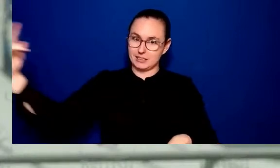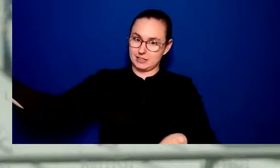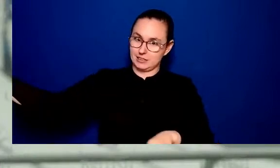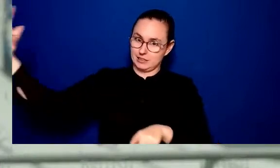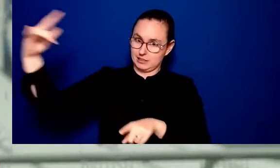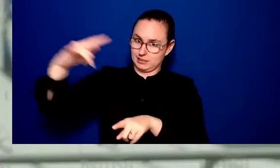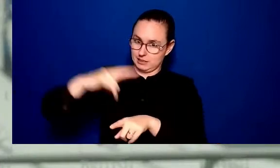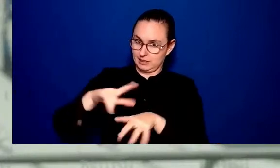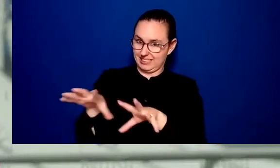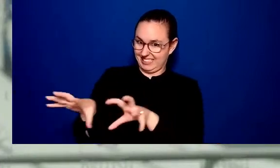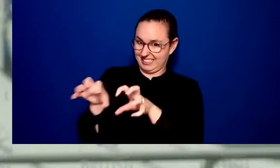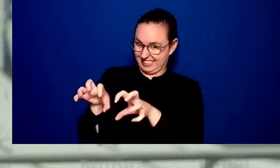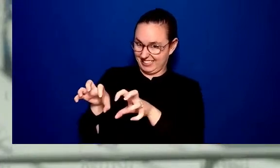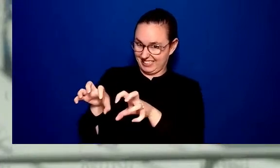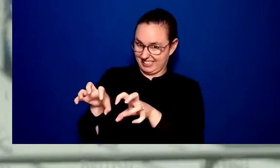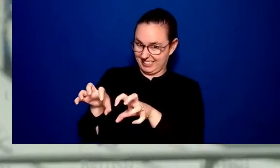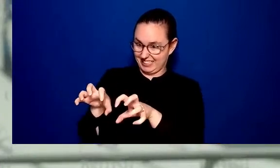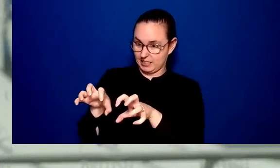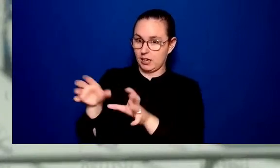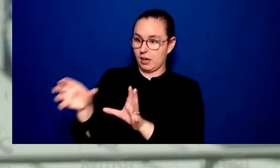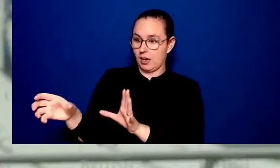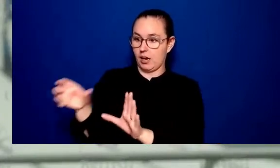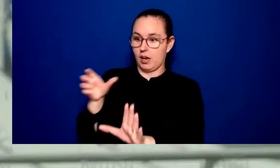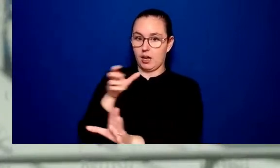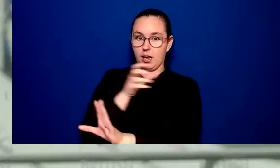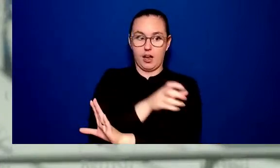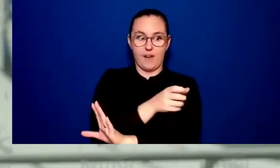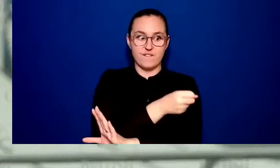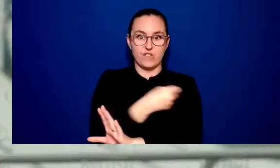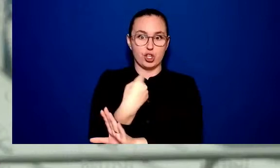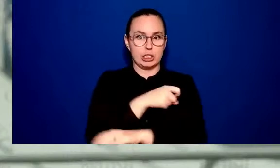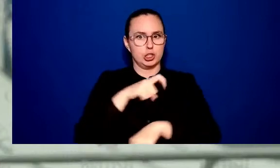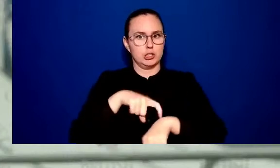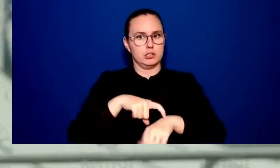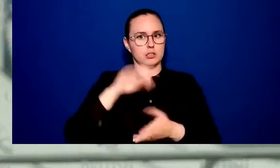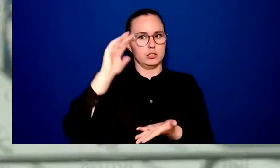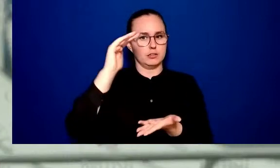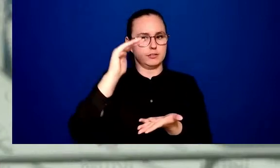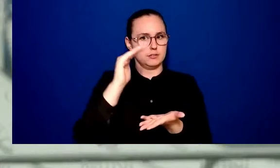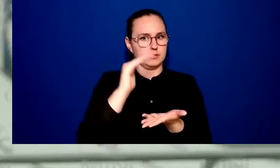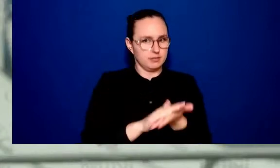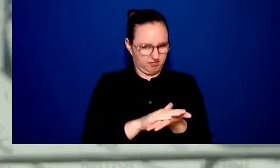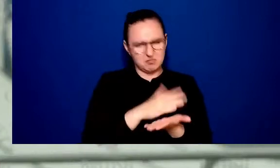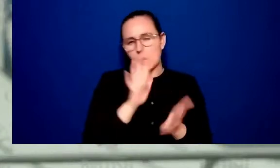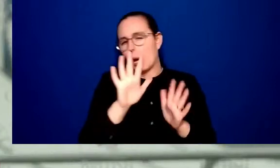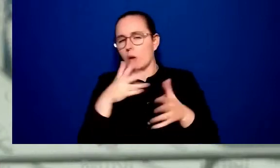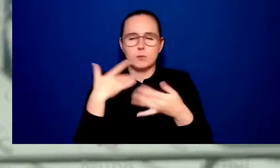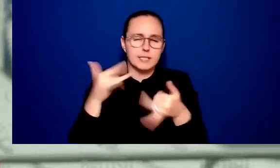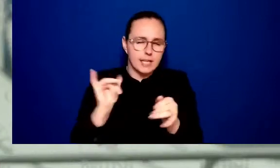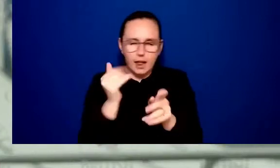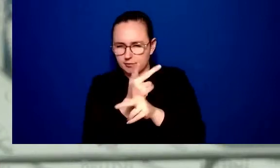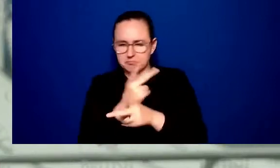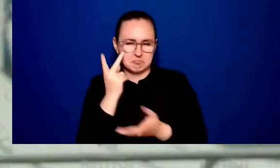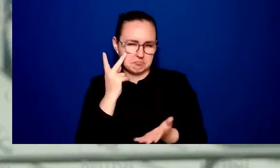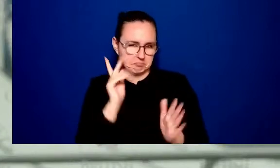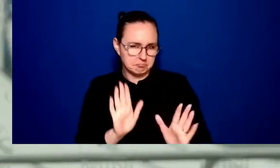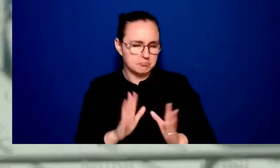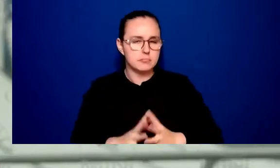things that we need to factor in to play. But the other really important thing, and this has been important from